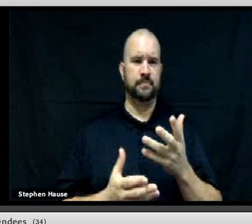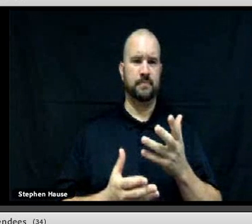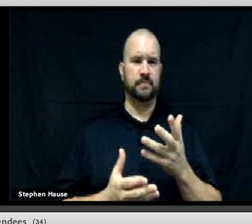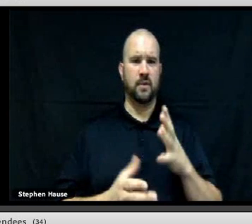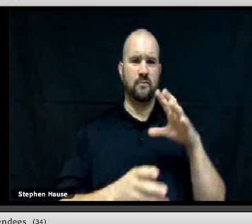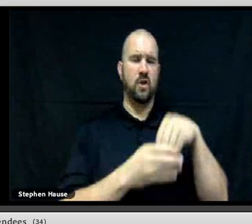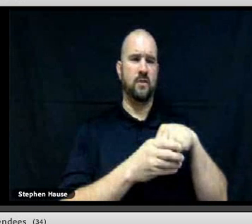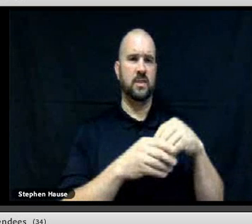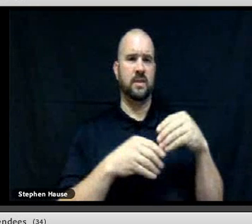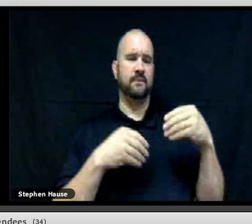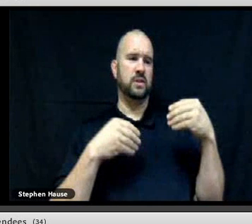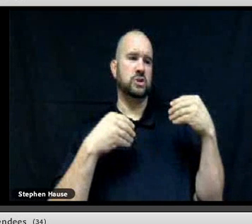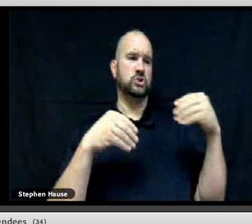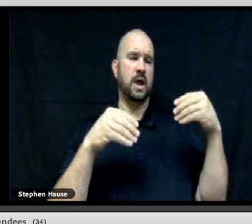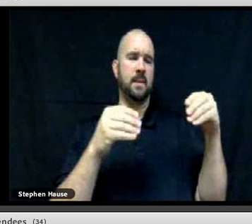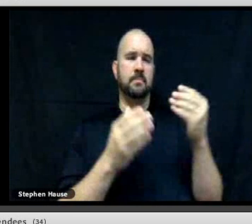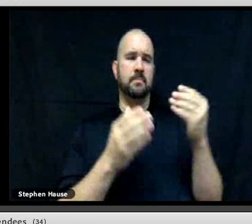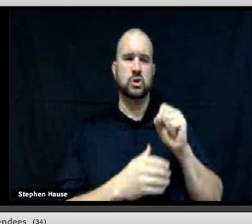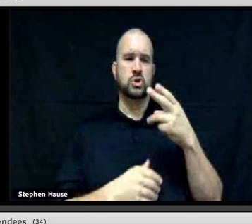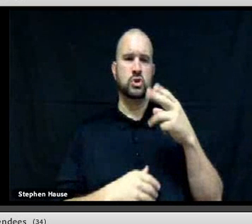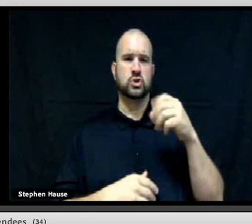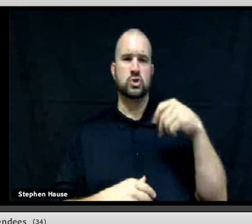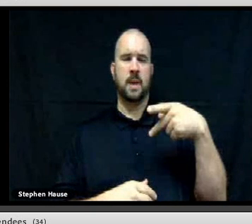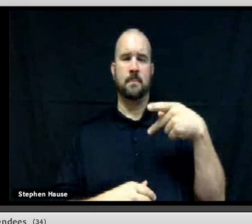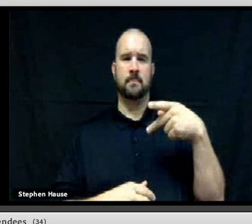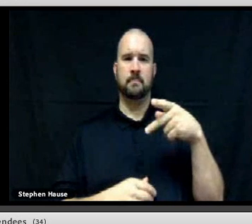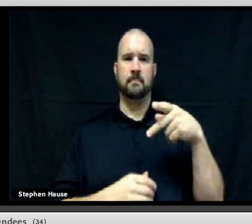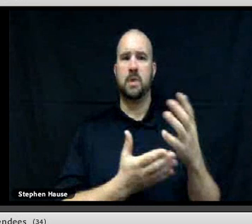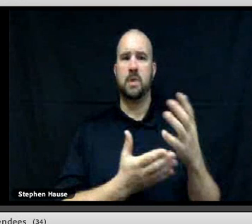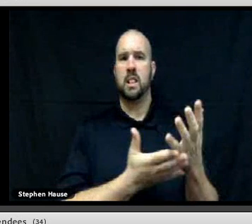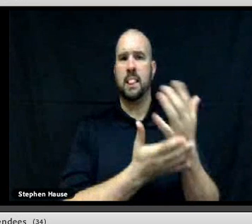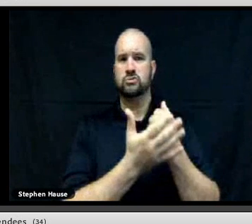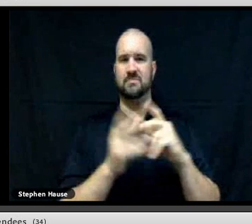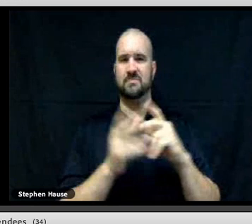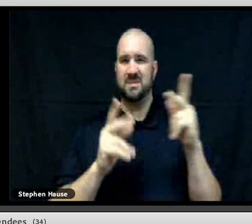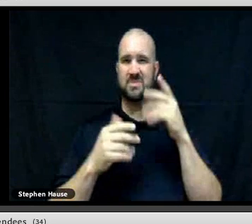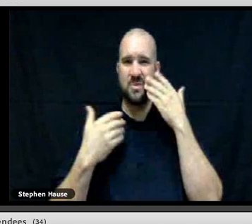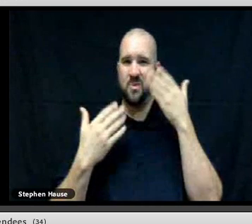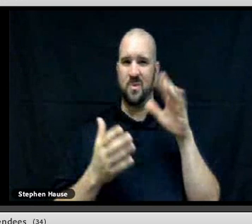No one knows what that means outside of your institution. Um, and you should avoid including information